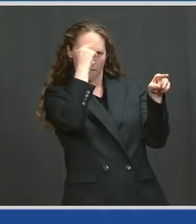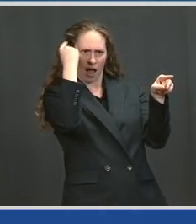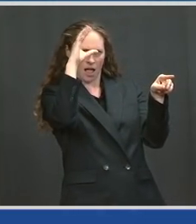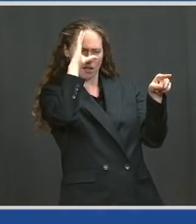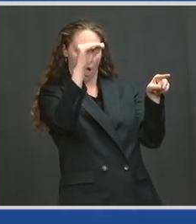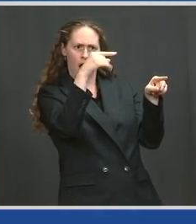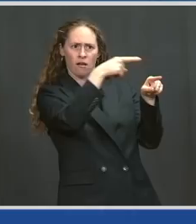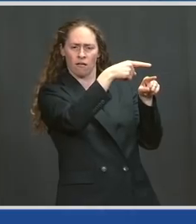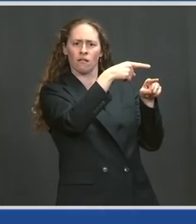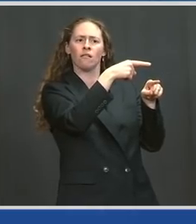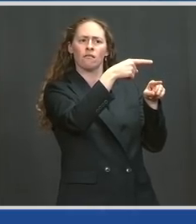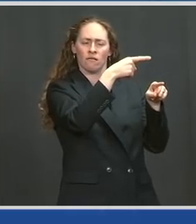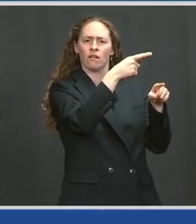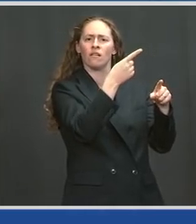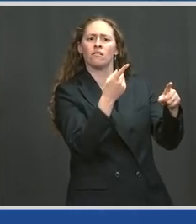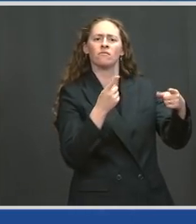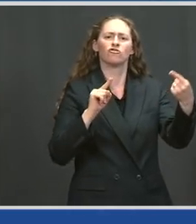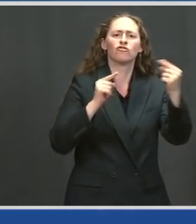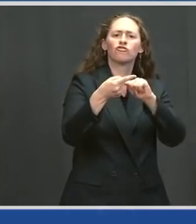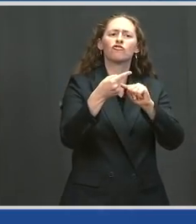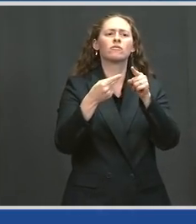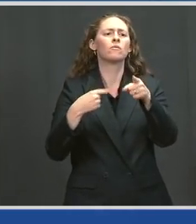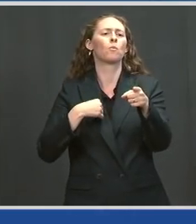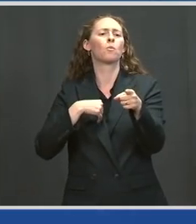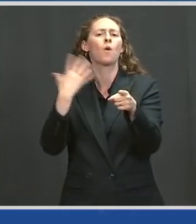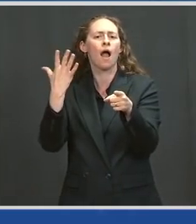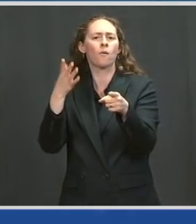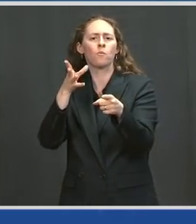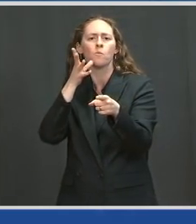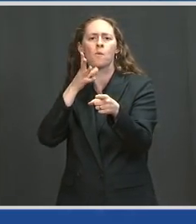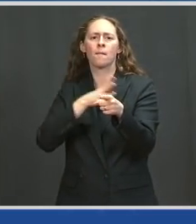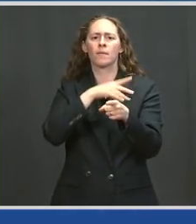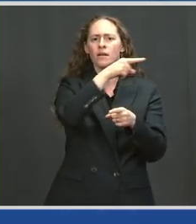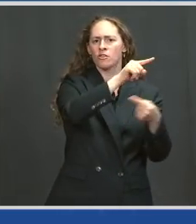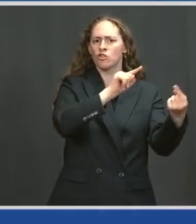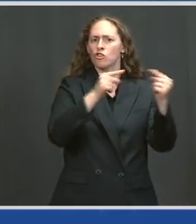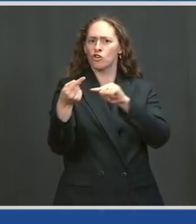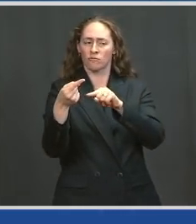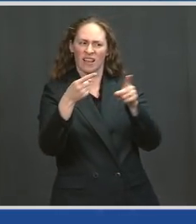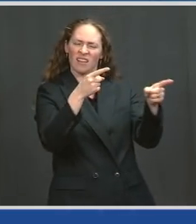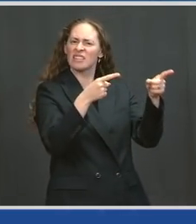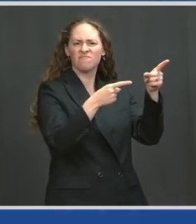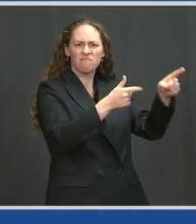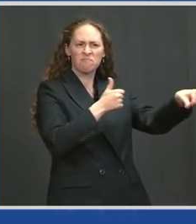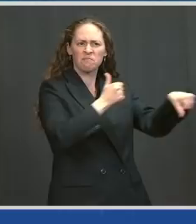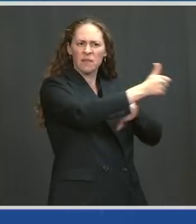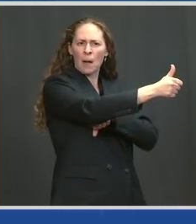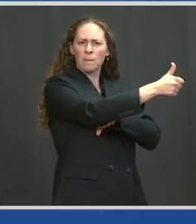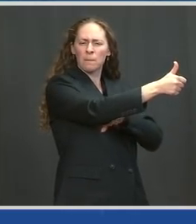A white mob of 1,000 gathered around the courthouse where the Black teenager was being held,